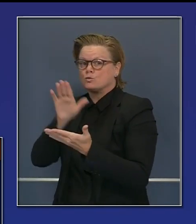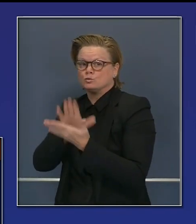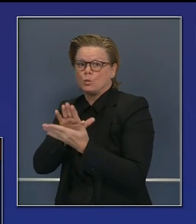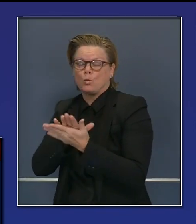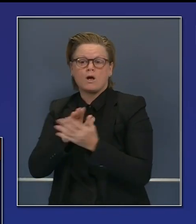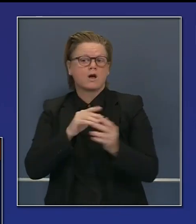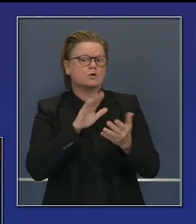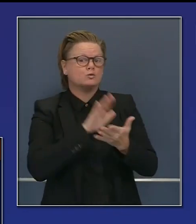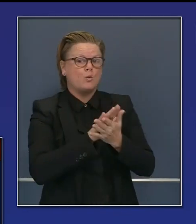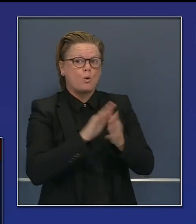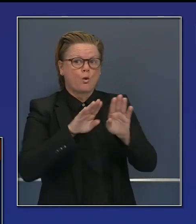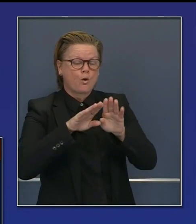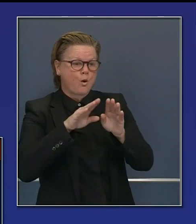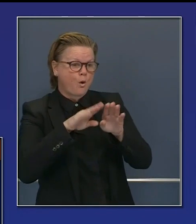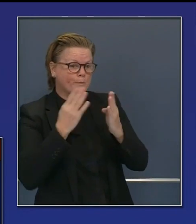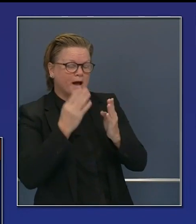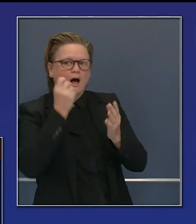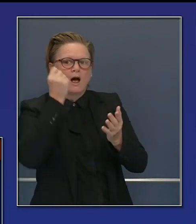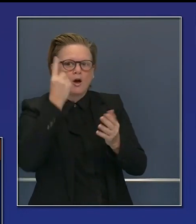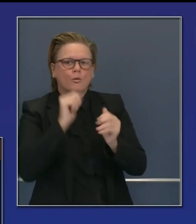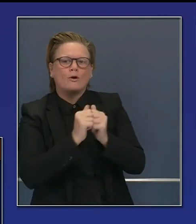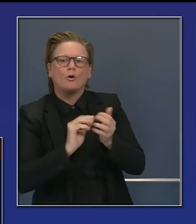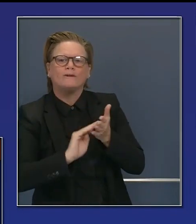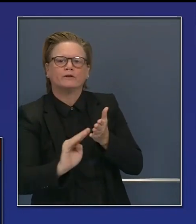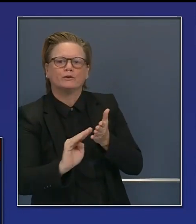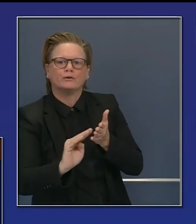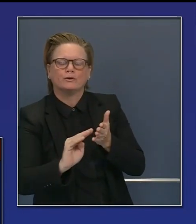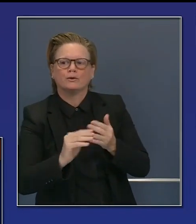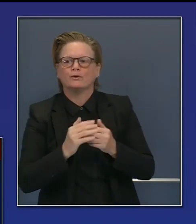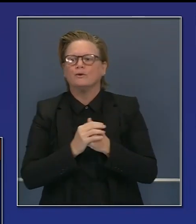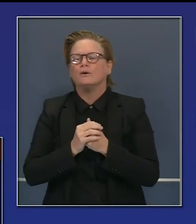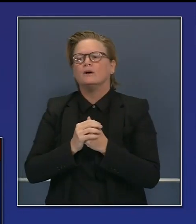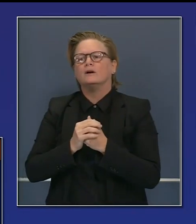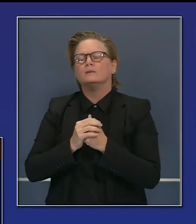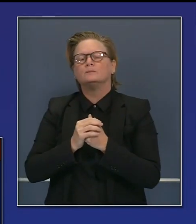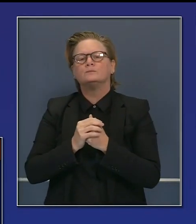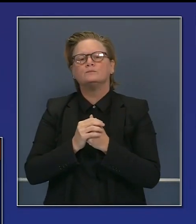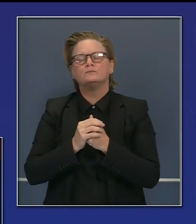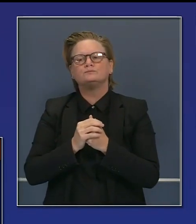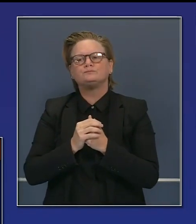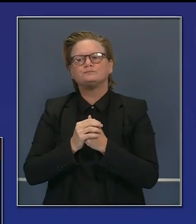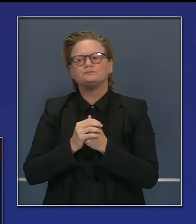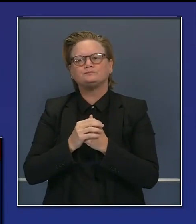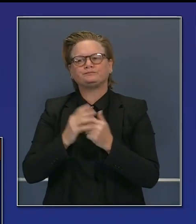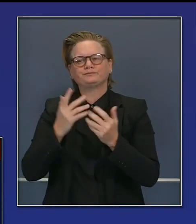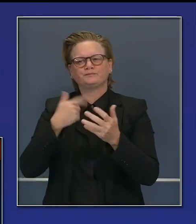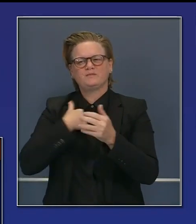INCLUDE SCHOOLS, BARS ARE CLOSED AND SCHOOLS ARE OPENED, THAT HAVE RECEIVED WAIVERS FOR THE APPROPRIATE OVERSIGHT AND